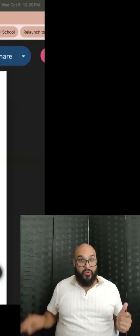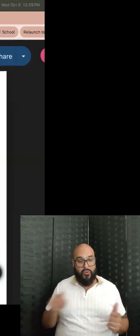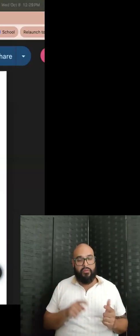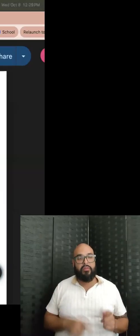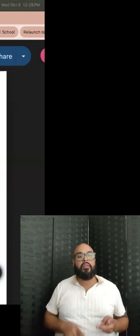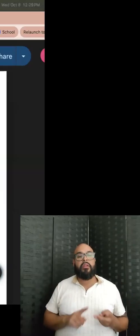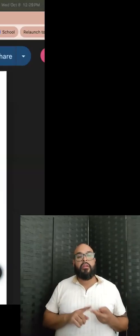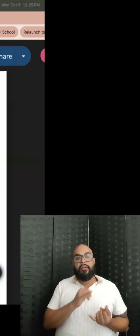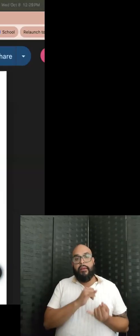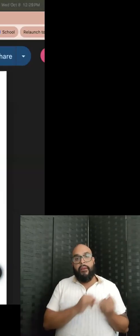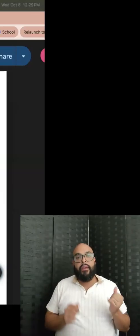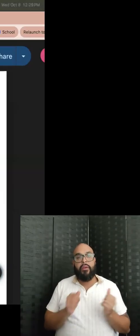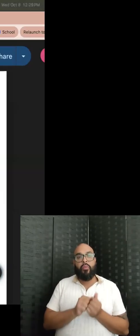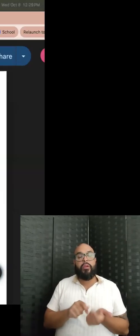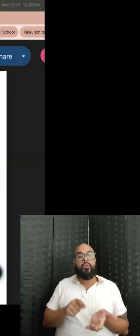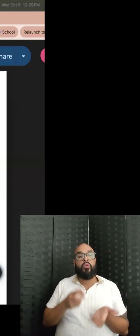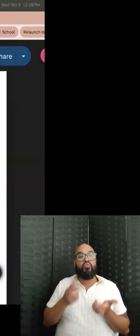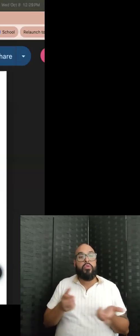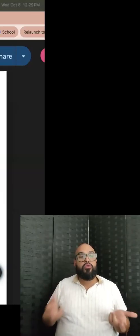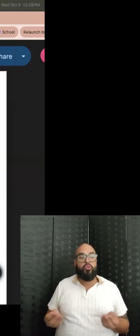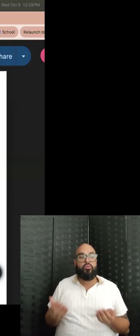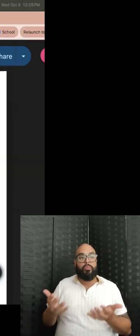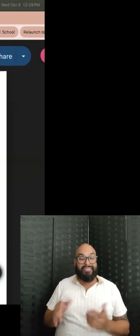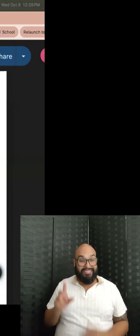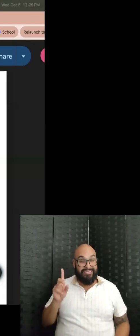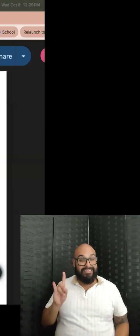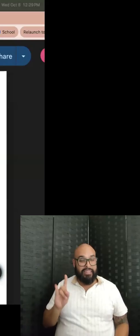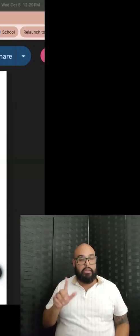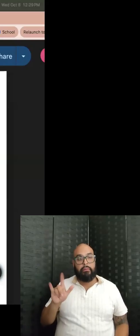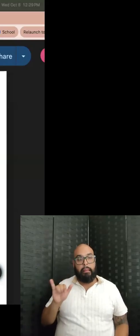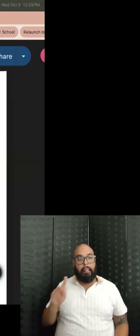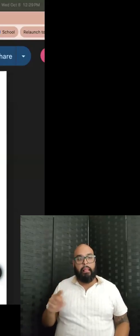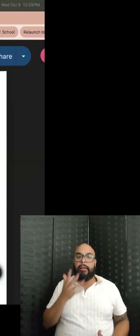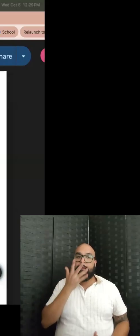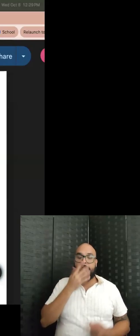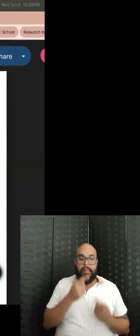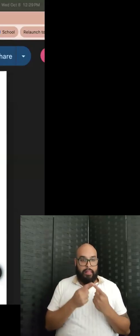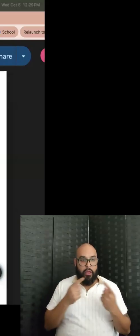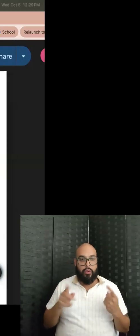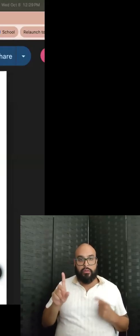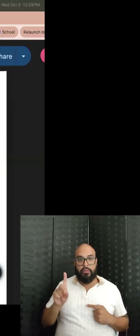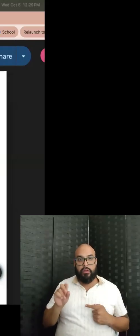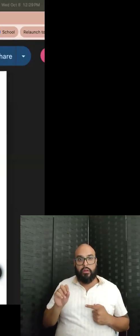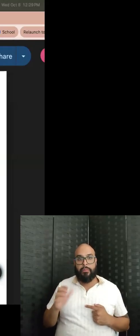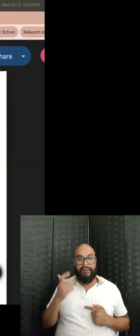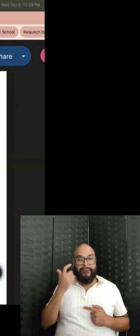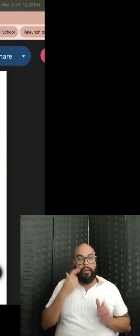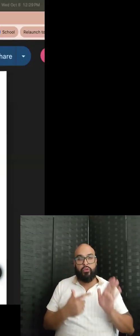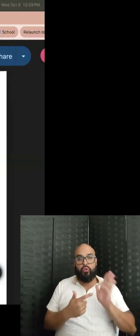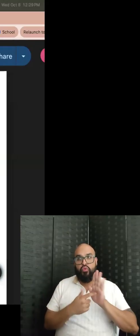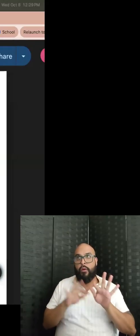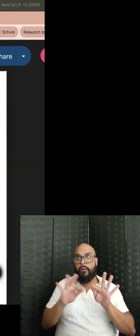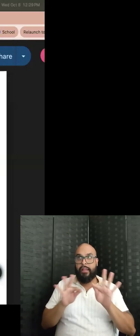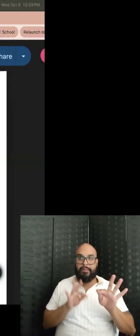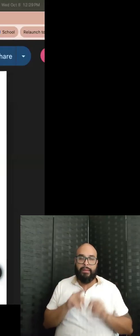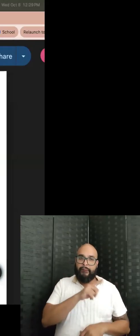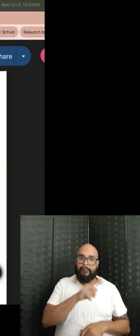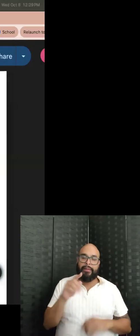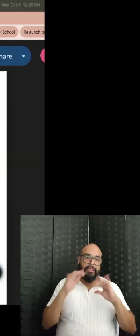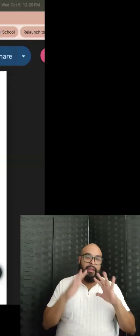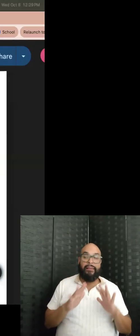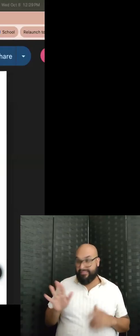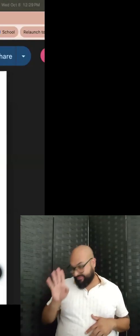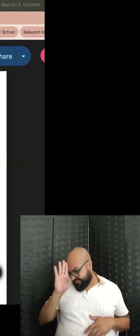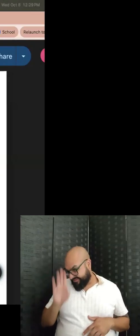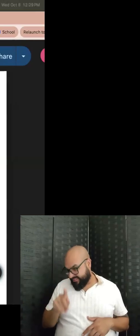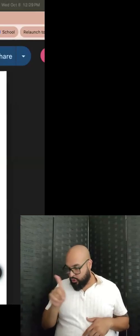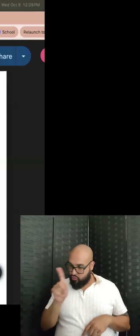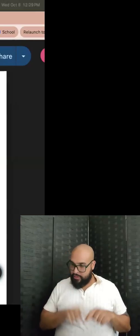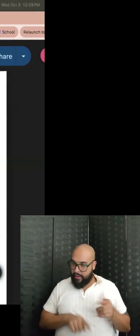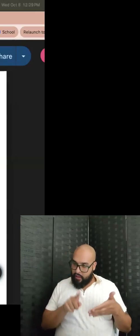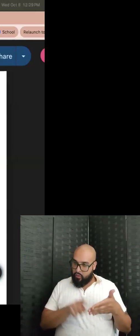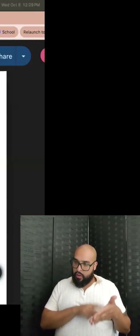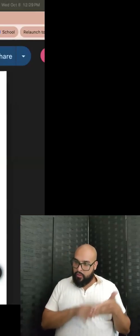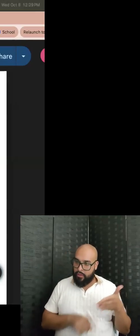I did hyperlink the color contrast document I just showed you to help explain to the teachers, you can't grade in pink highlighter and she's not, you know, she's not gonna be able to know what you've.